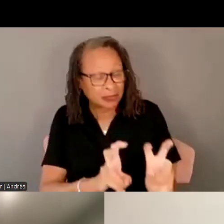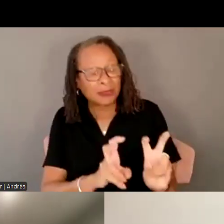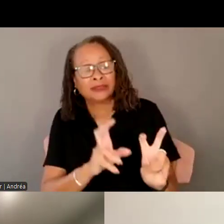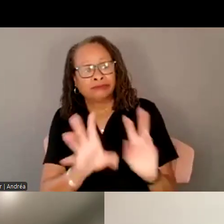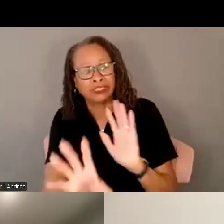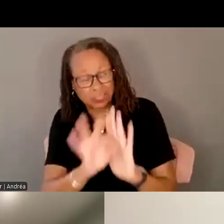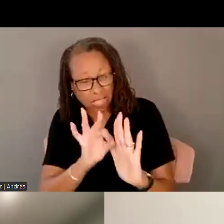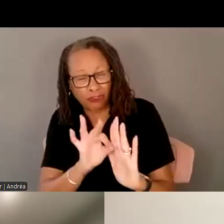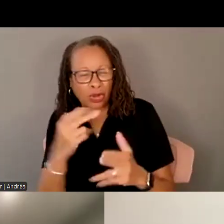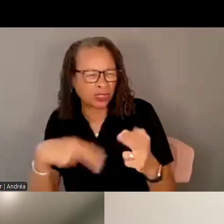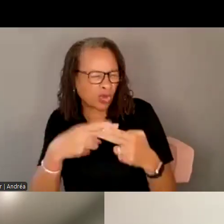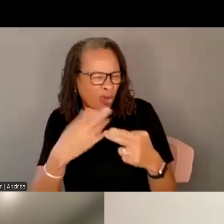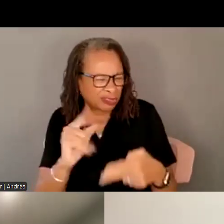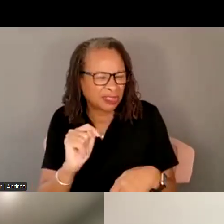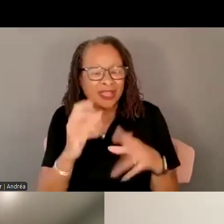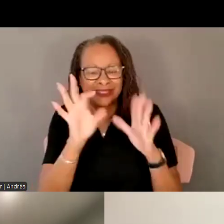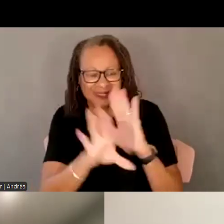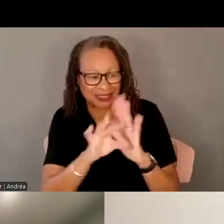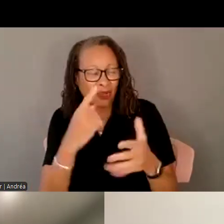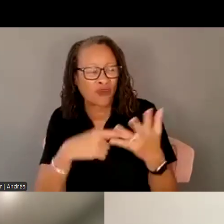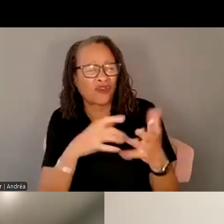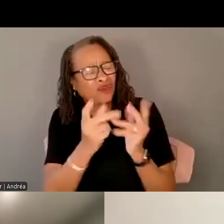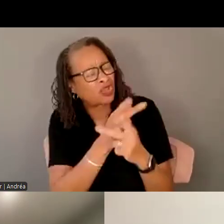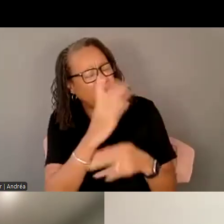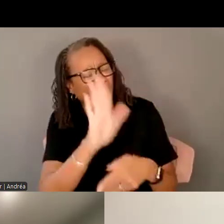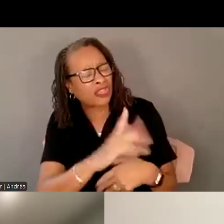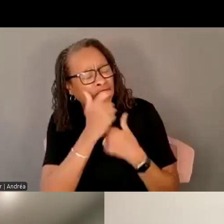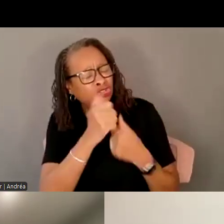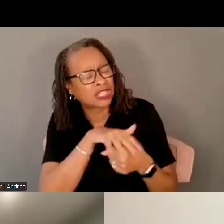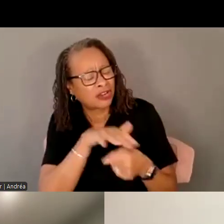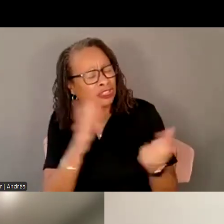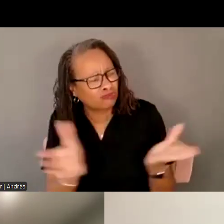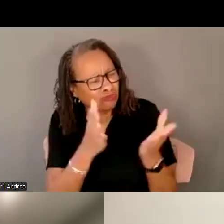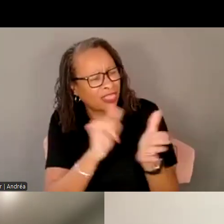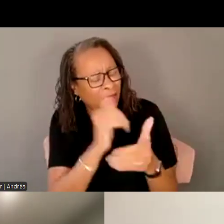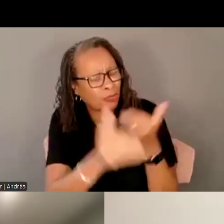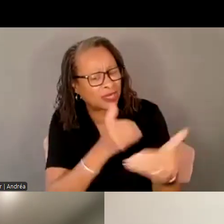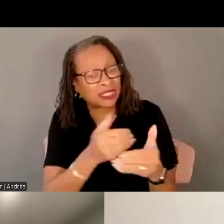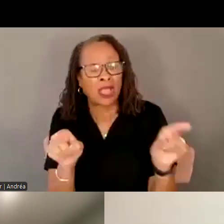or kind of figuring out what folks' interests are to really drive that process. It also can provide services